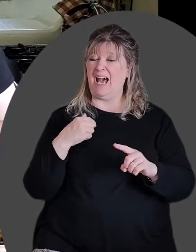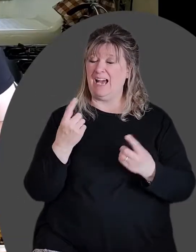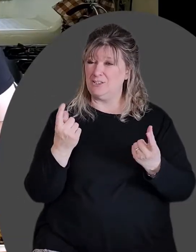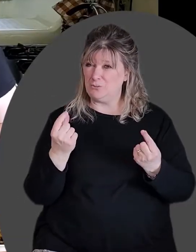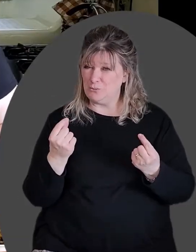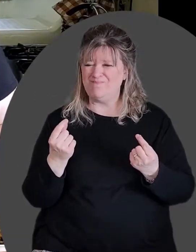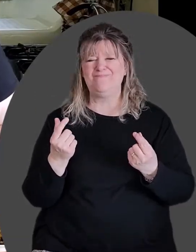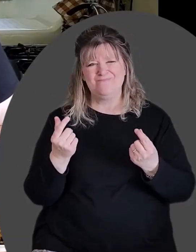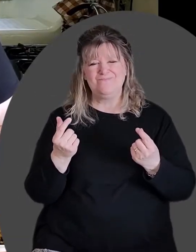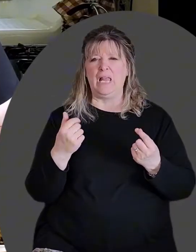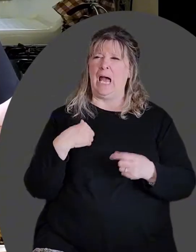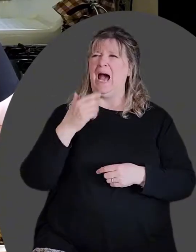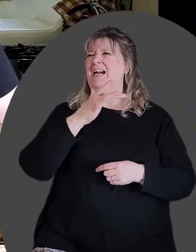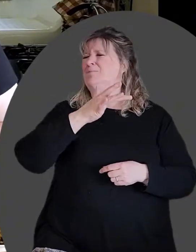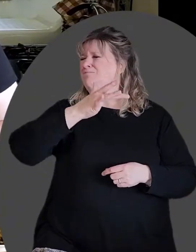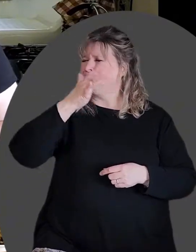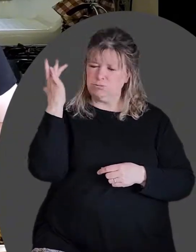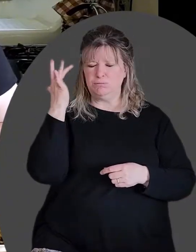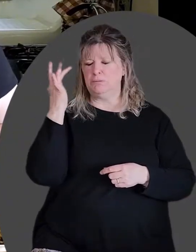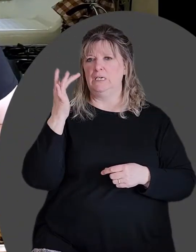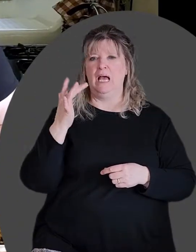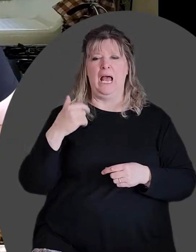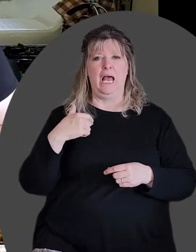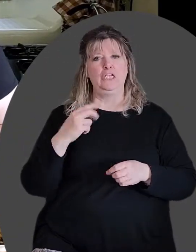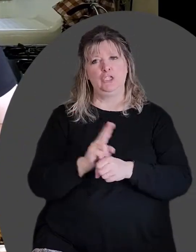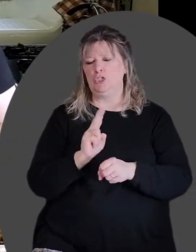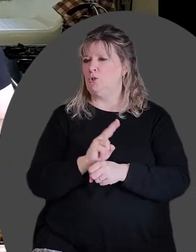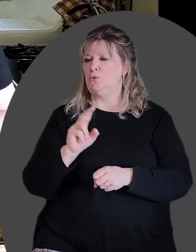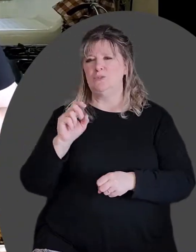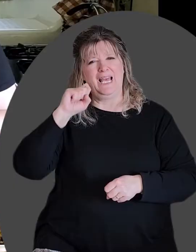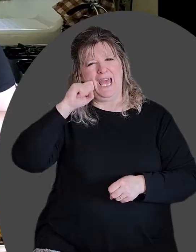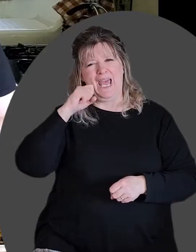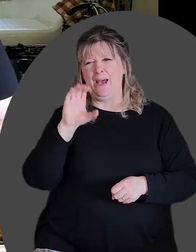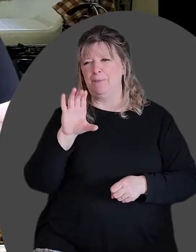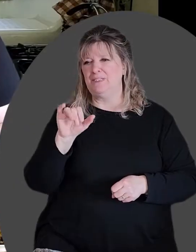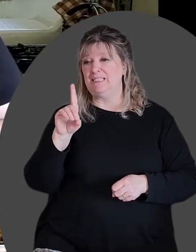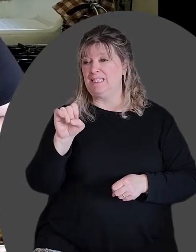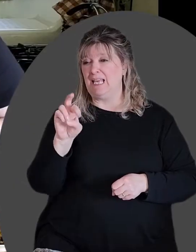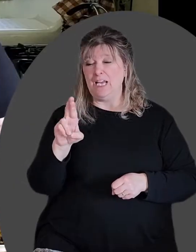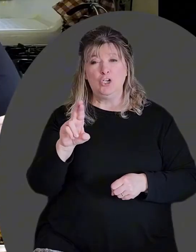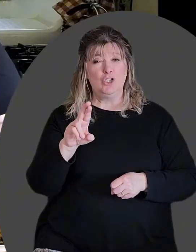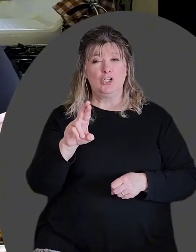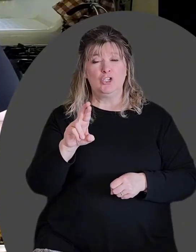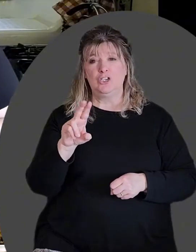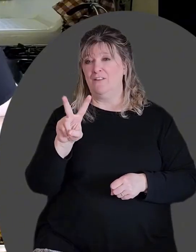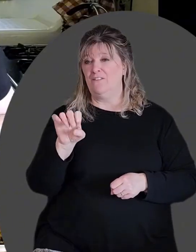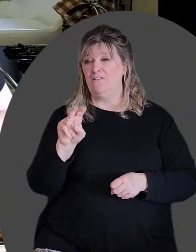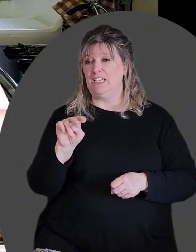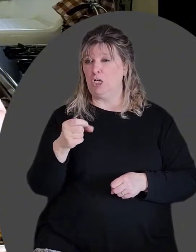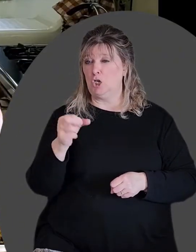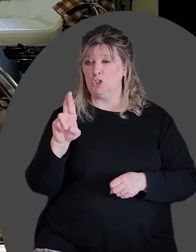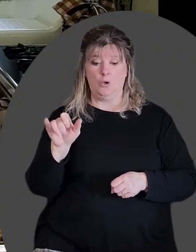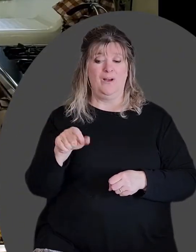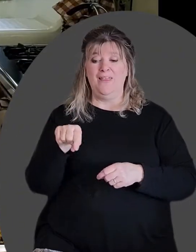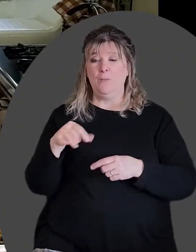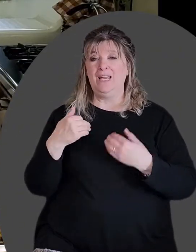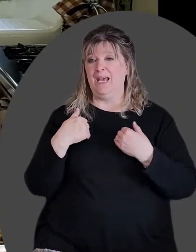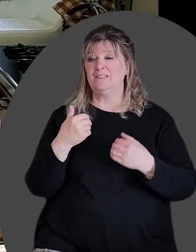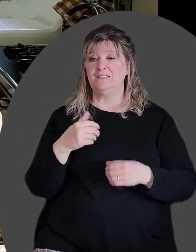I totally forgot to use apple cider vinegar so this one has white vinegar and this one has apple cider vinegar